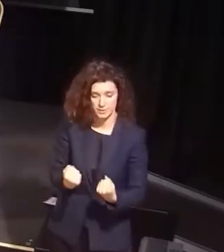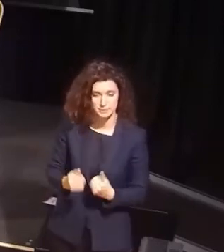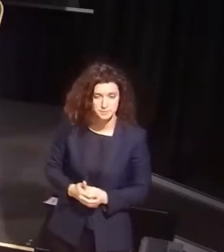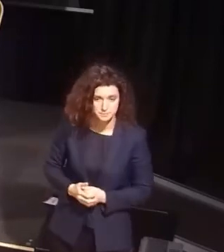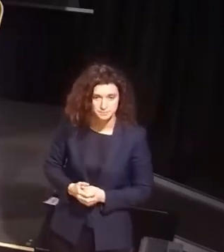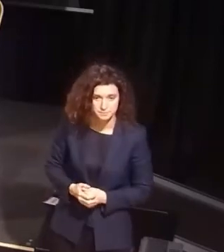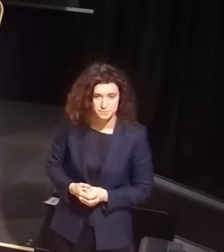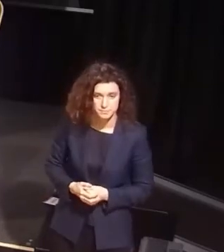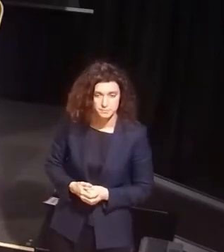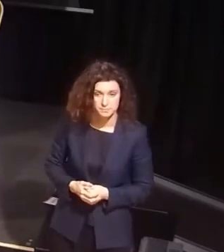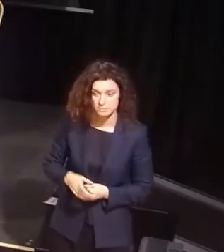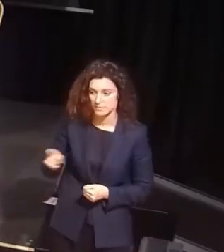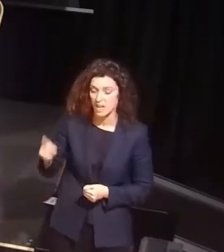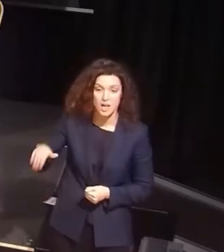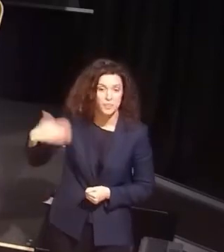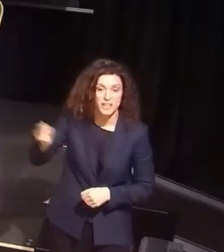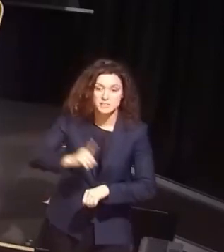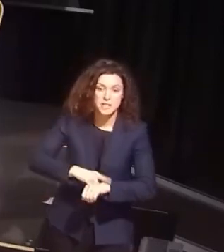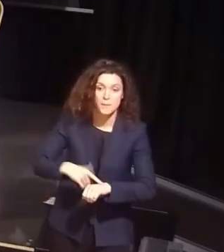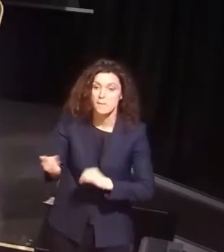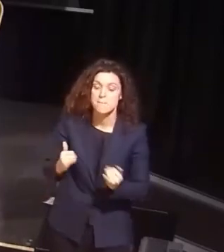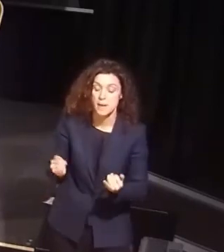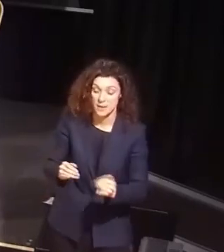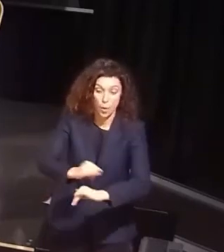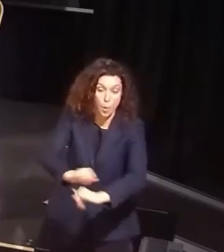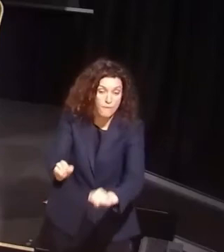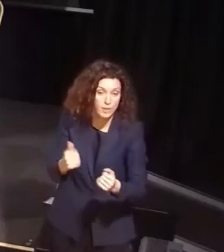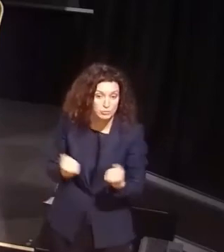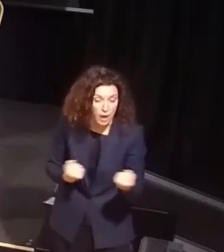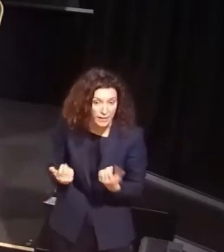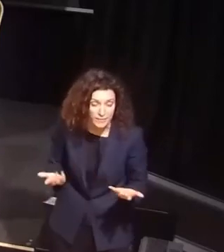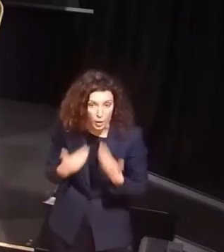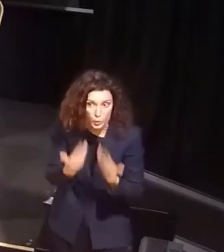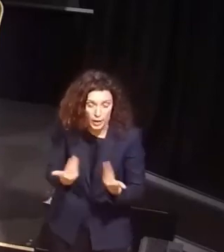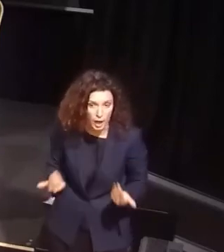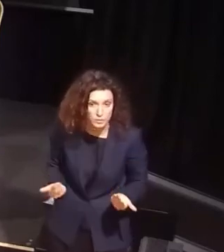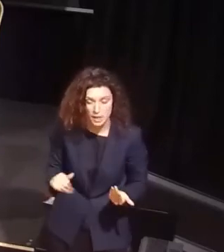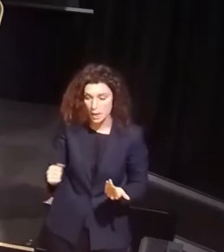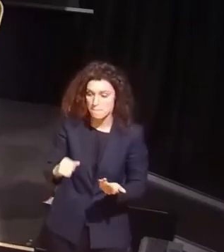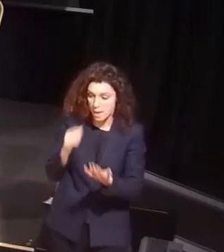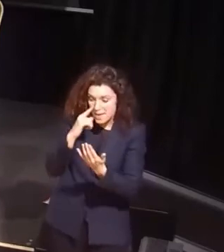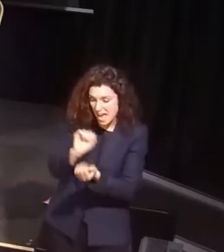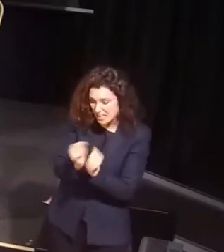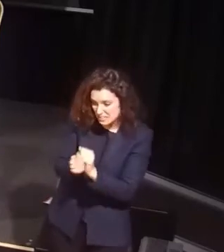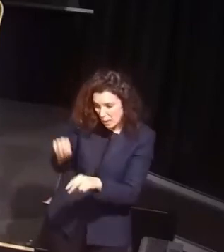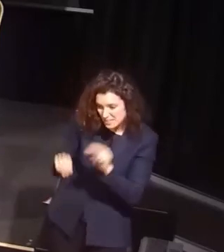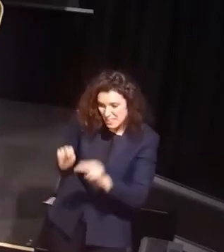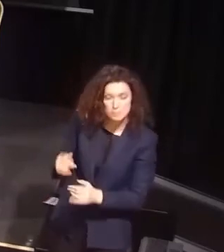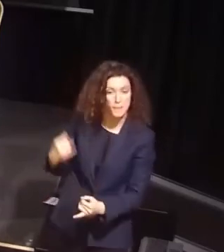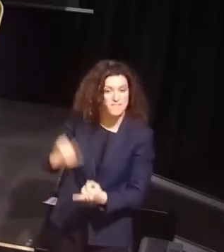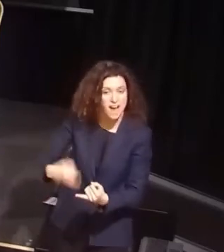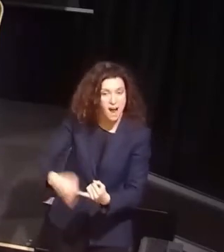Who knows, he might be a terrible driver, I didn't promise he will pass his test! LAUGHS But at the very least, round a track, when I'm far away,